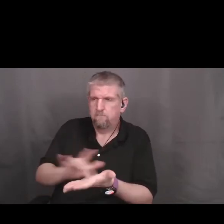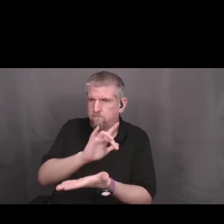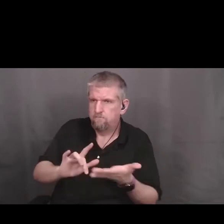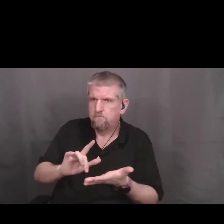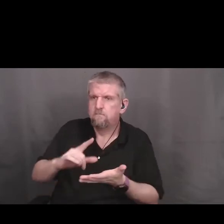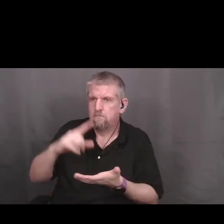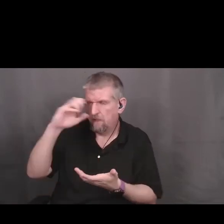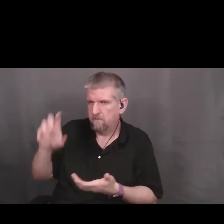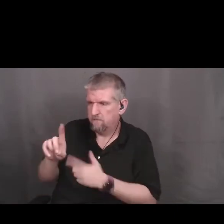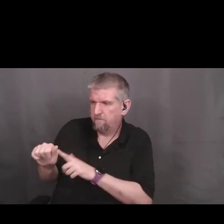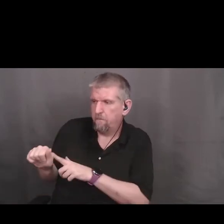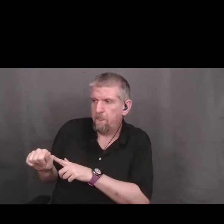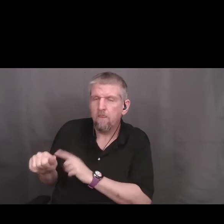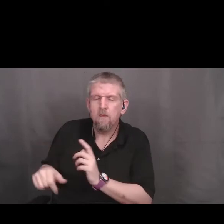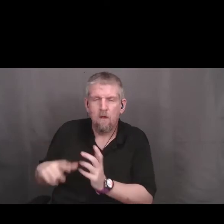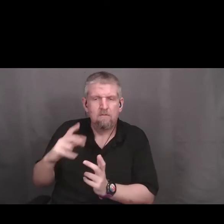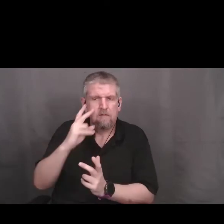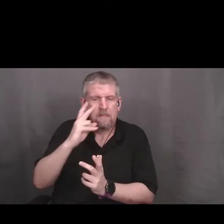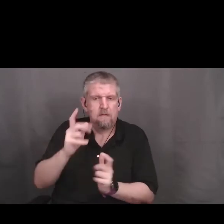that have progressive disability,